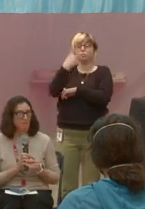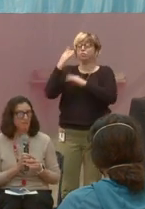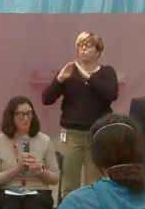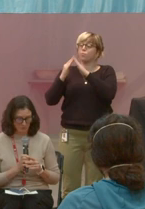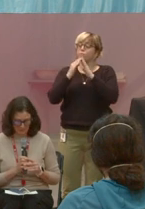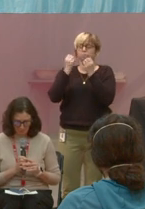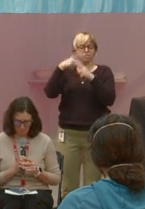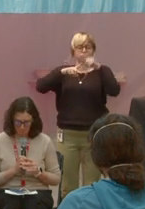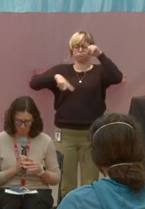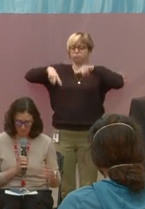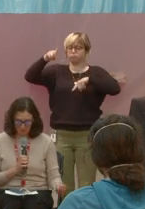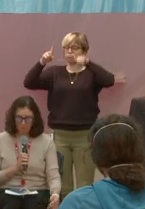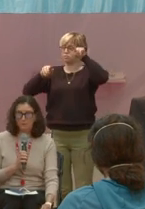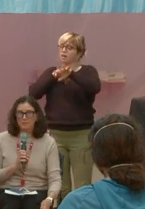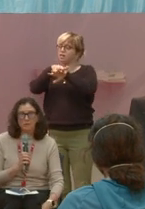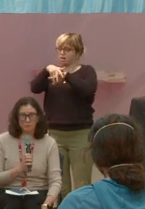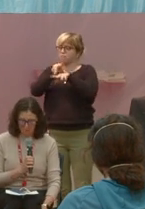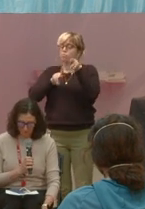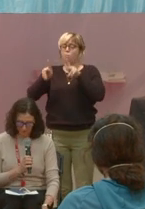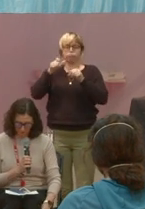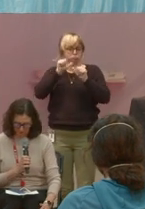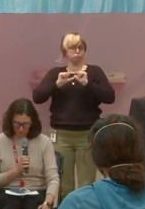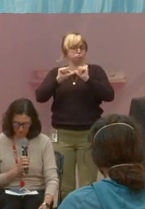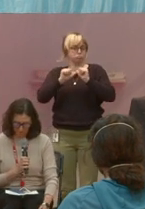many diverse native peoples who continue to live and work here.